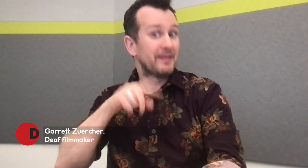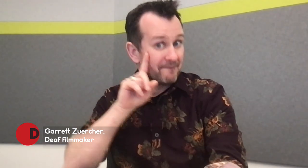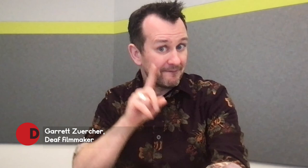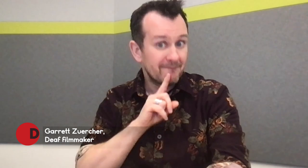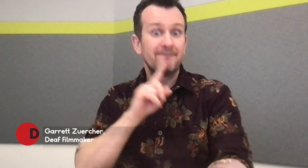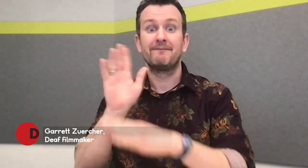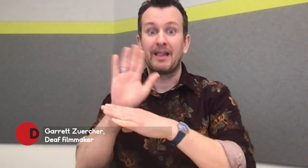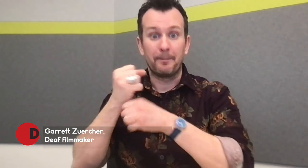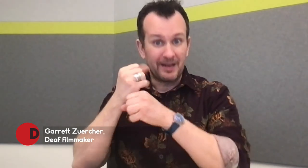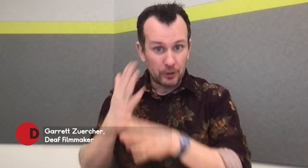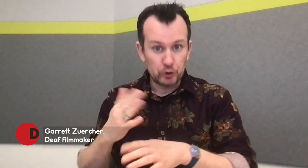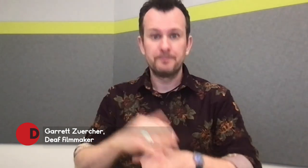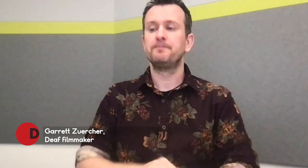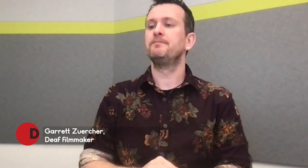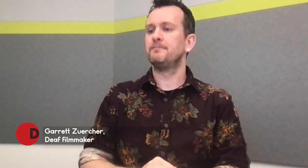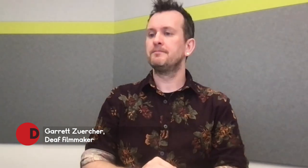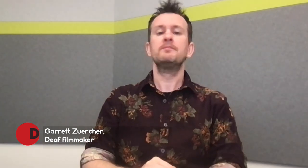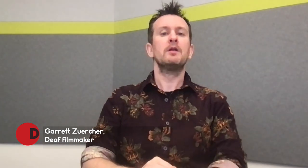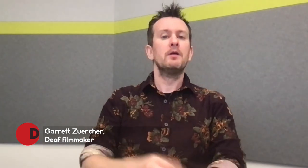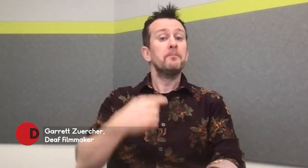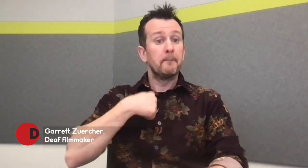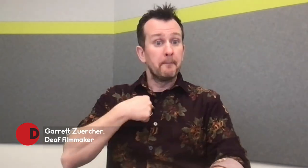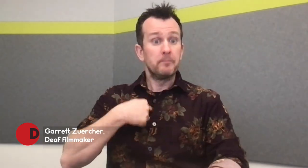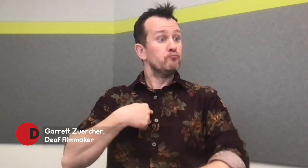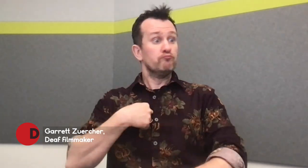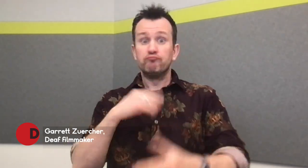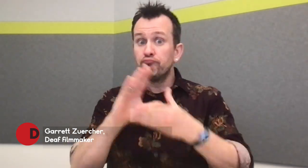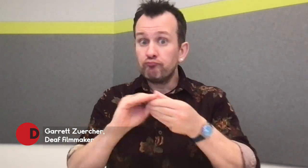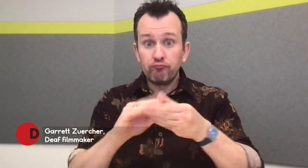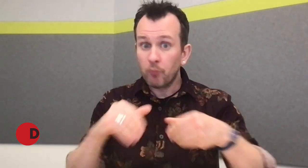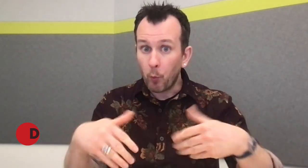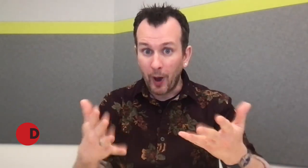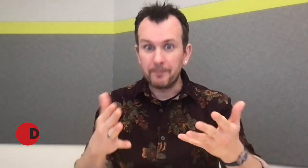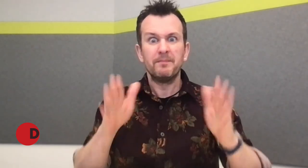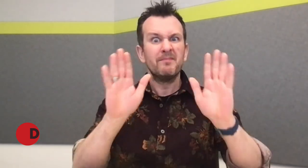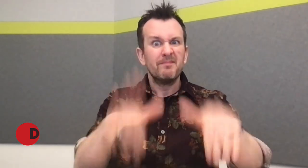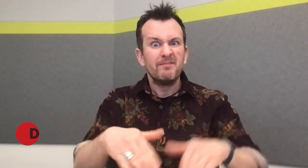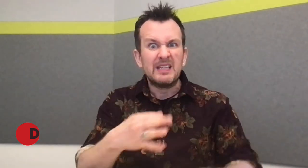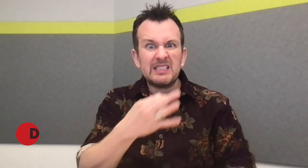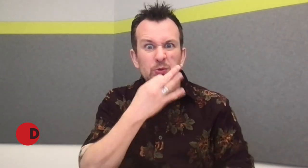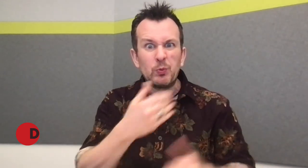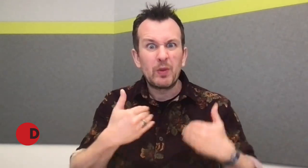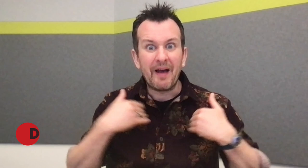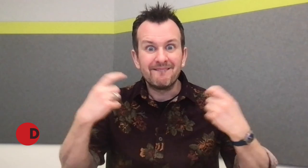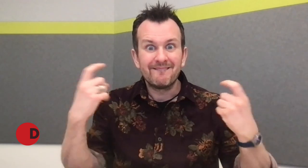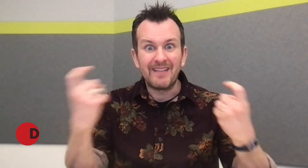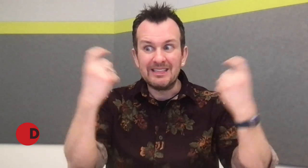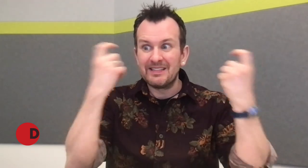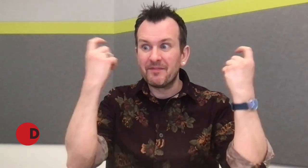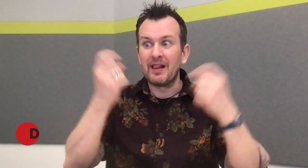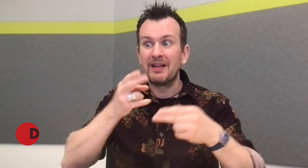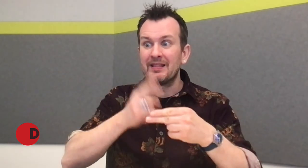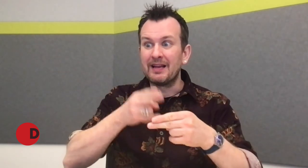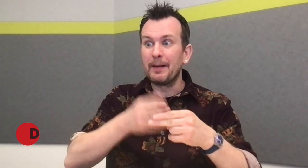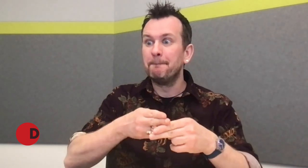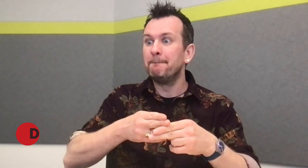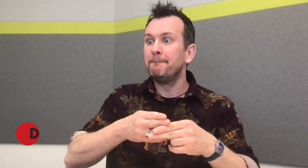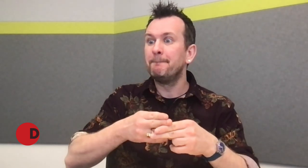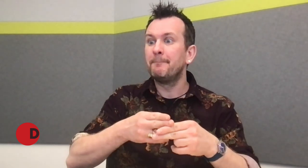I am a Deaf filmmaker! I am here to tell you that there is a festival